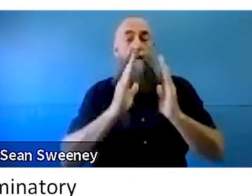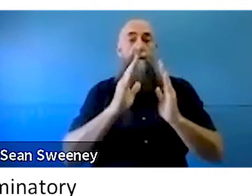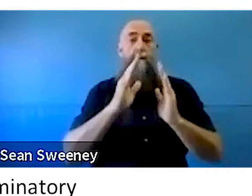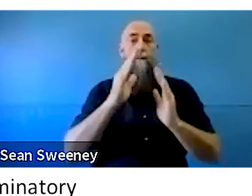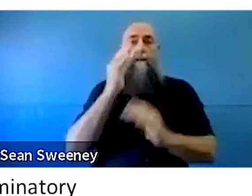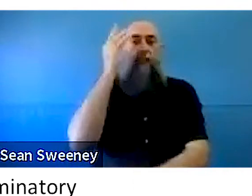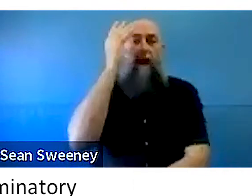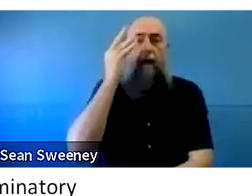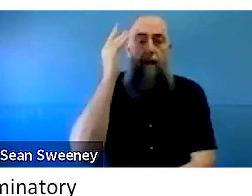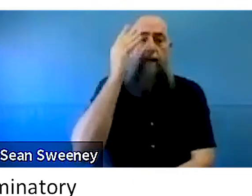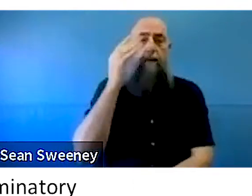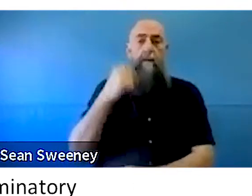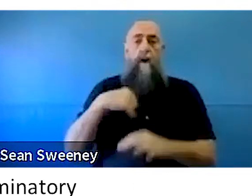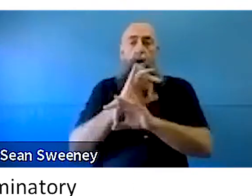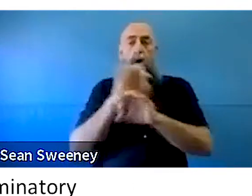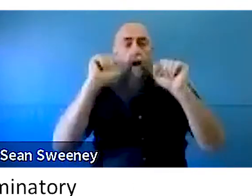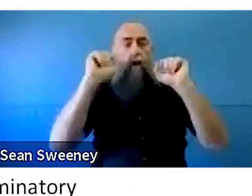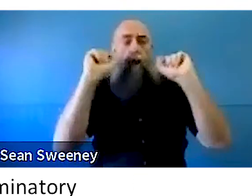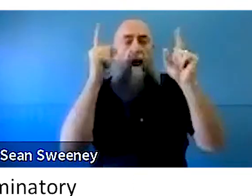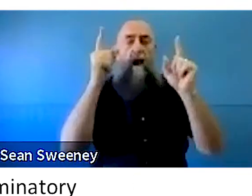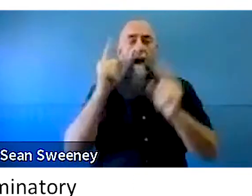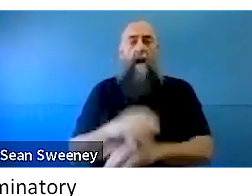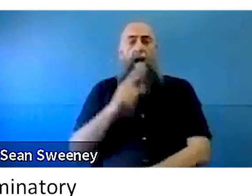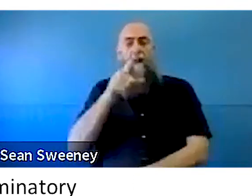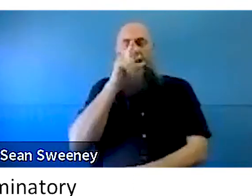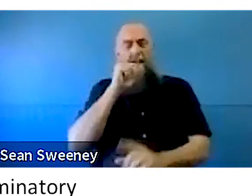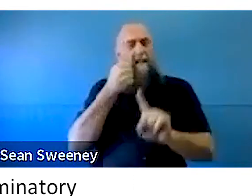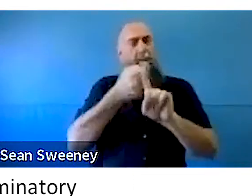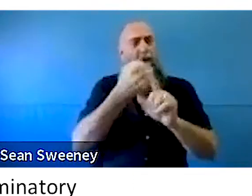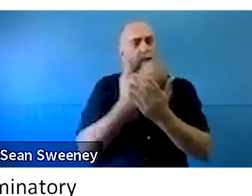it will weigh on your decisions and how you behave.